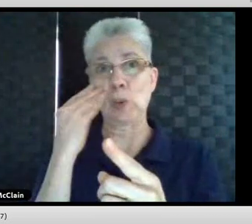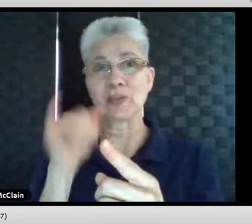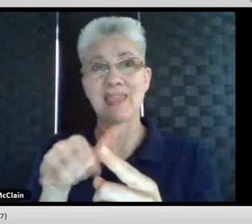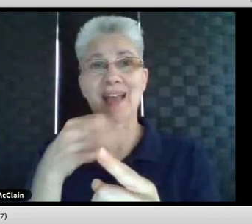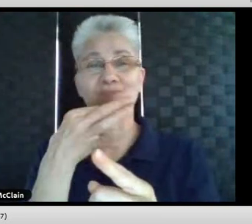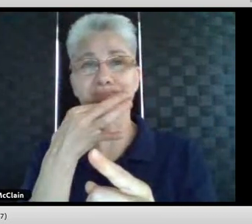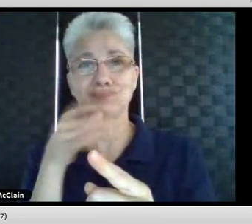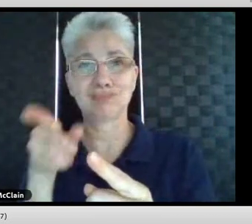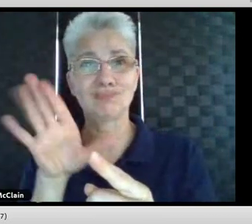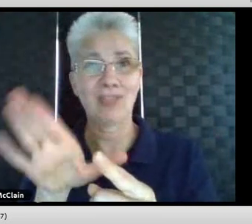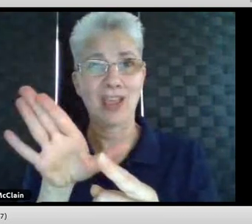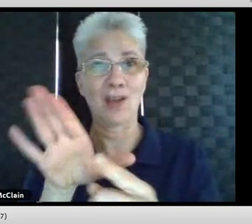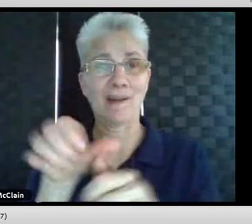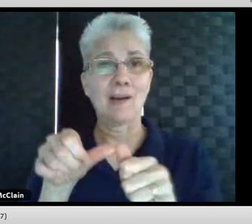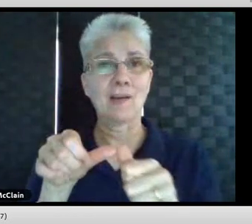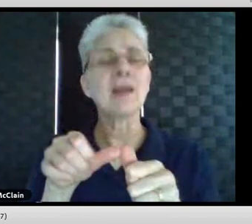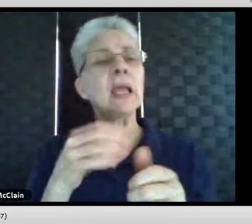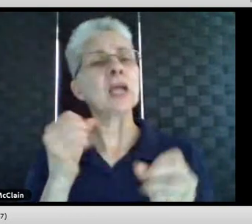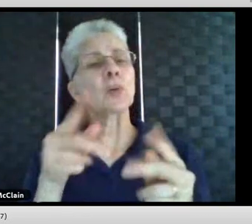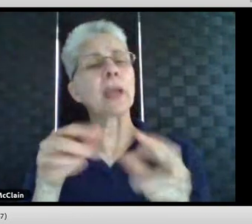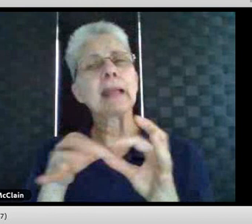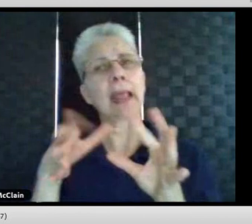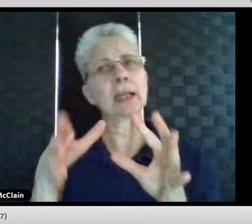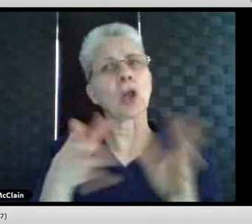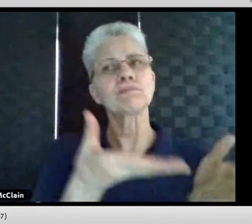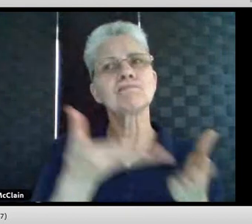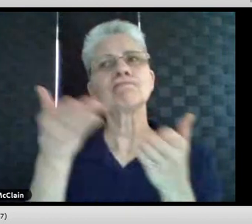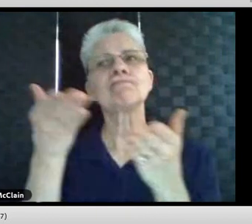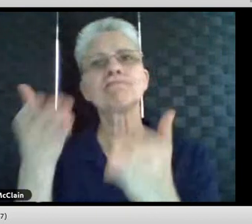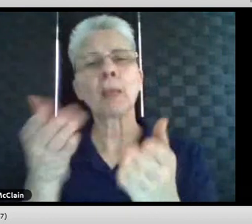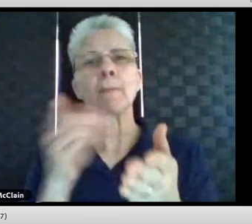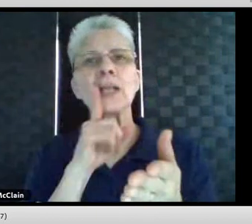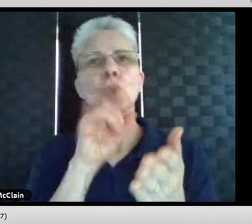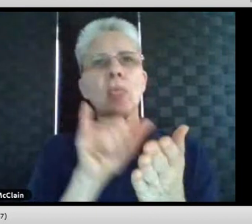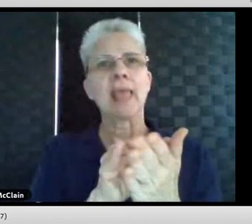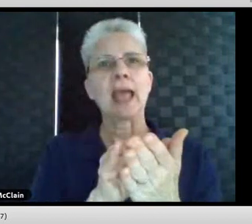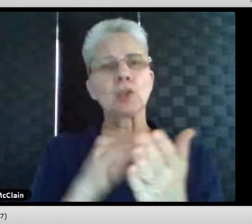It's okay to let it go and make sure that you, you know, you have that in place,